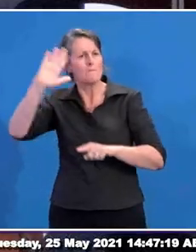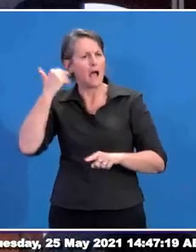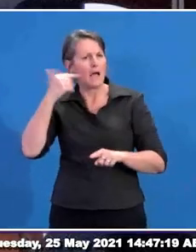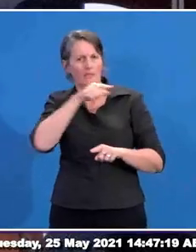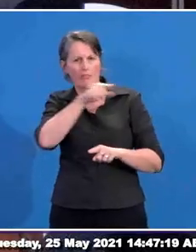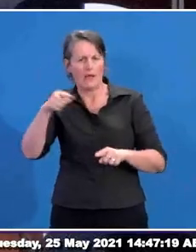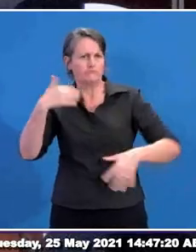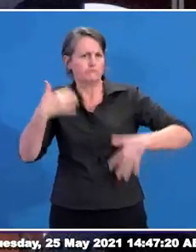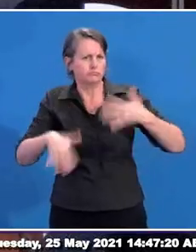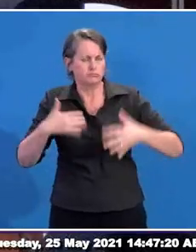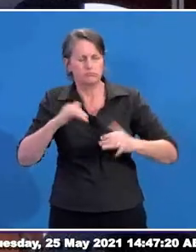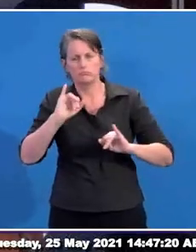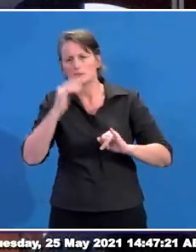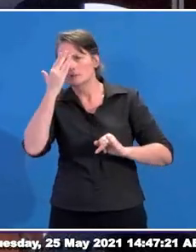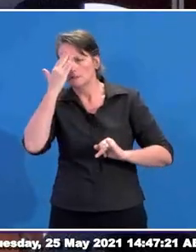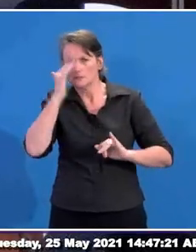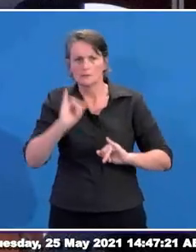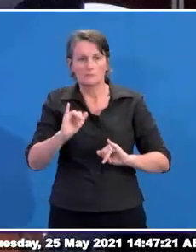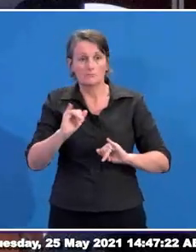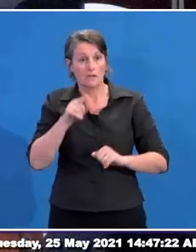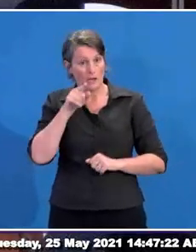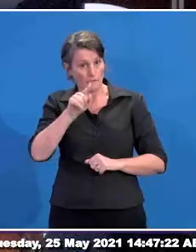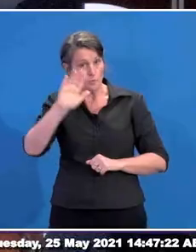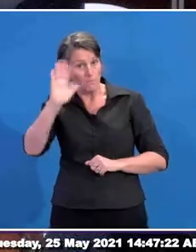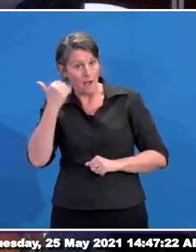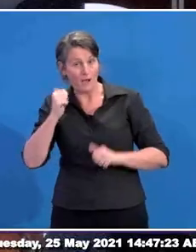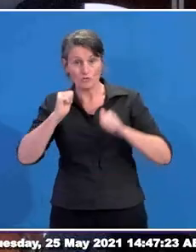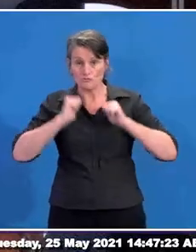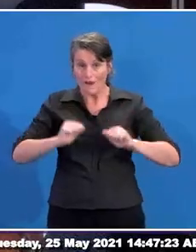Have you done any specific training on trauma-informed approaches on